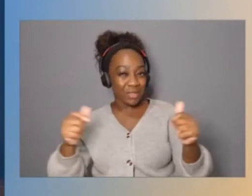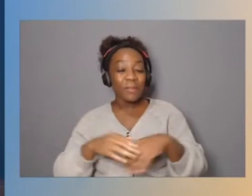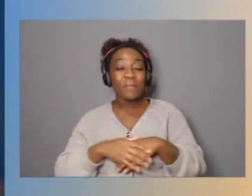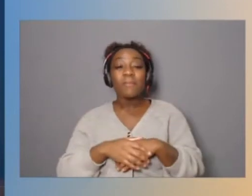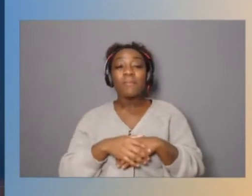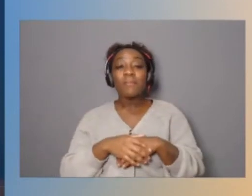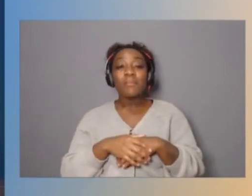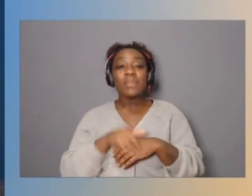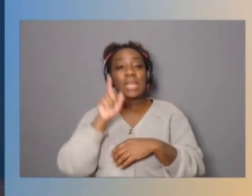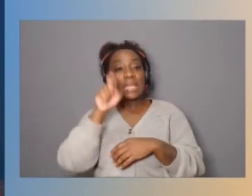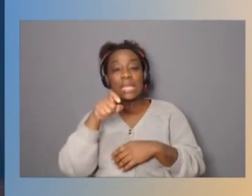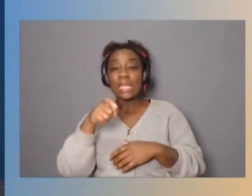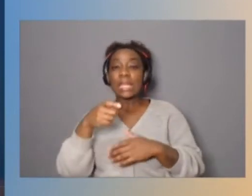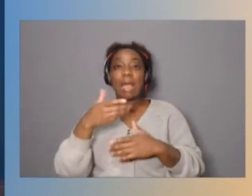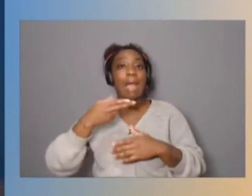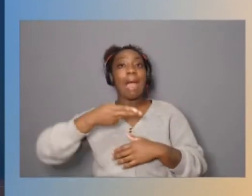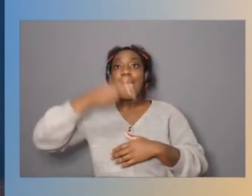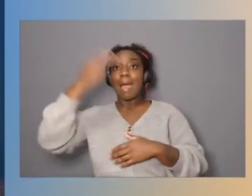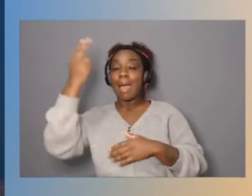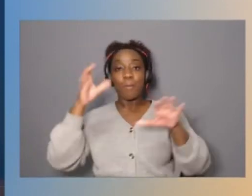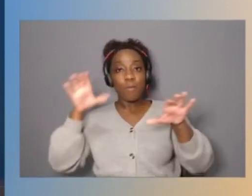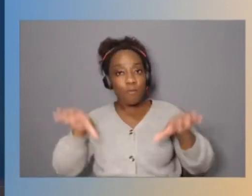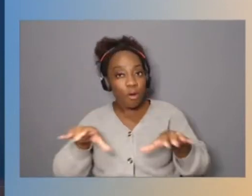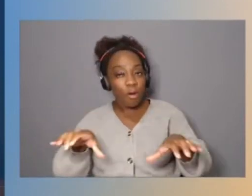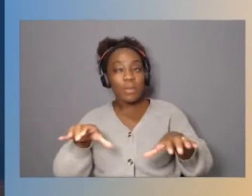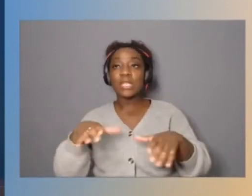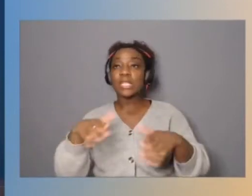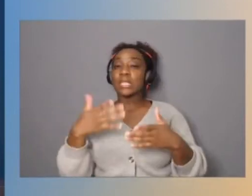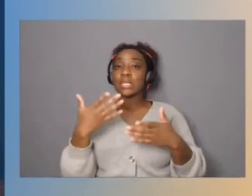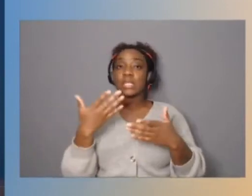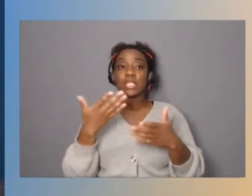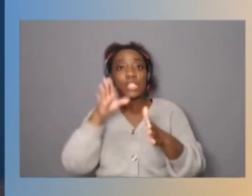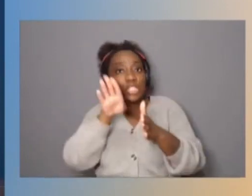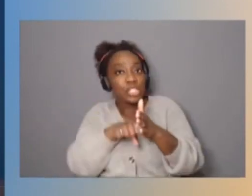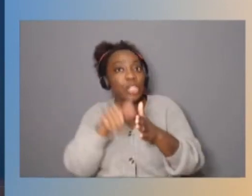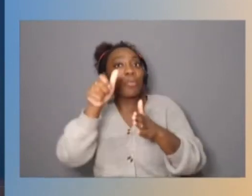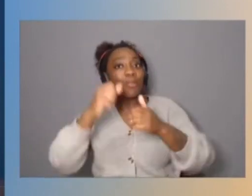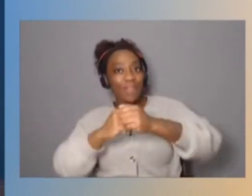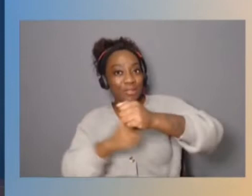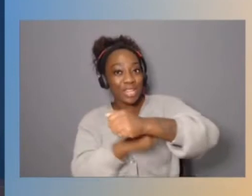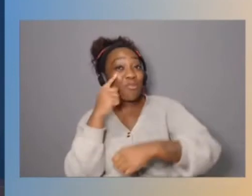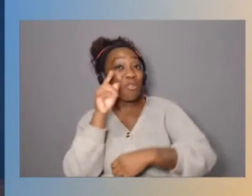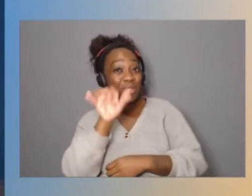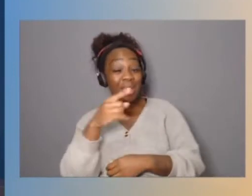and cost effective infrastructure to do this. So we invested in Inferentia and Trainium